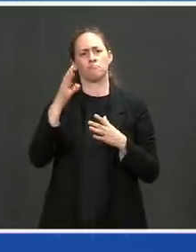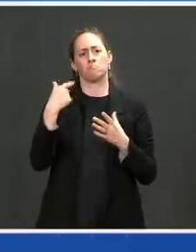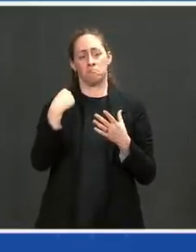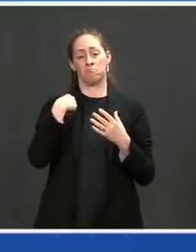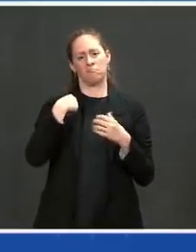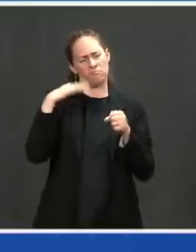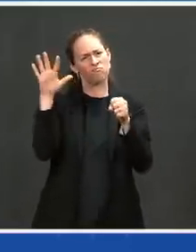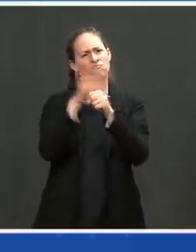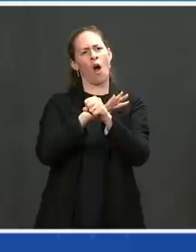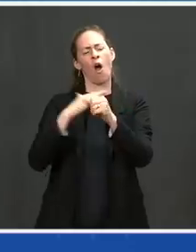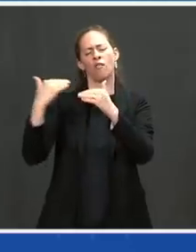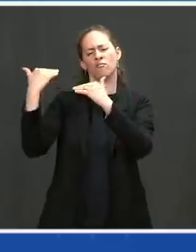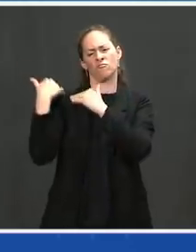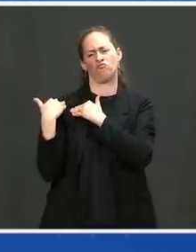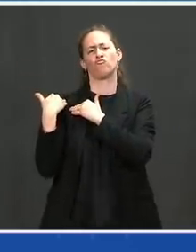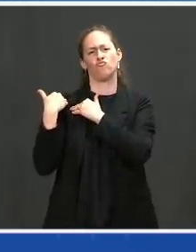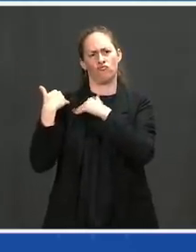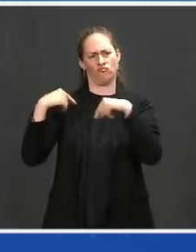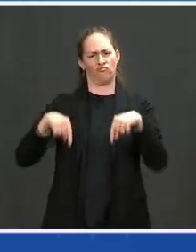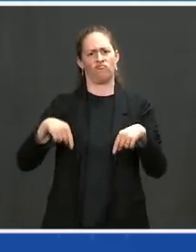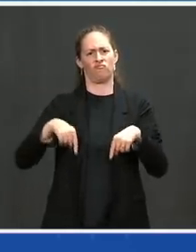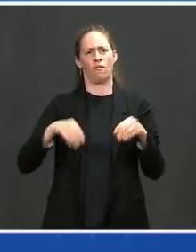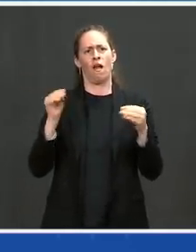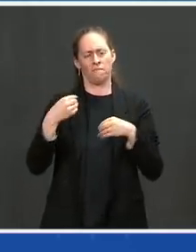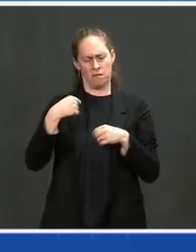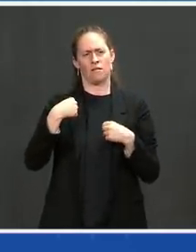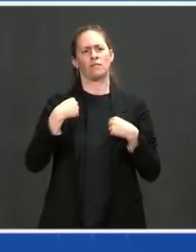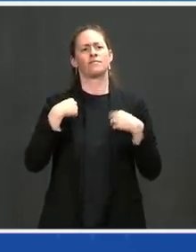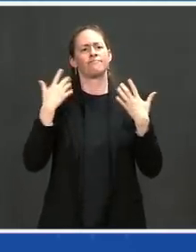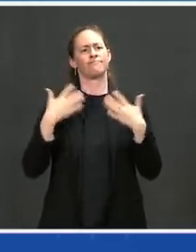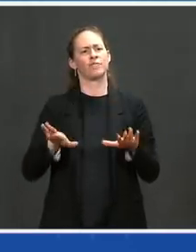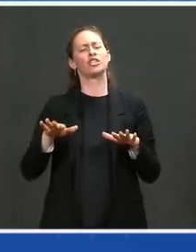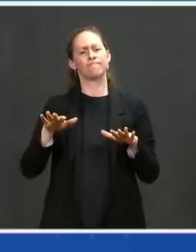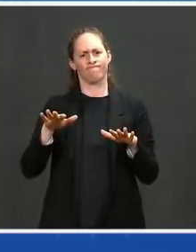I decided that it was a fairly basic, simple proposition,